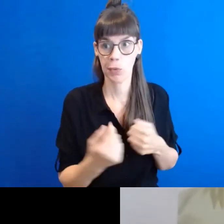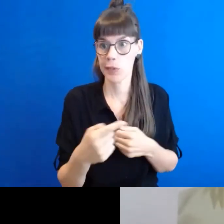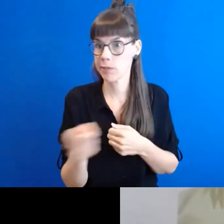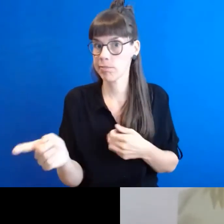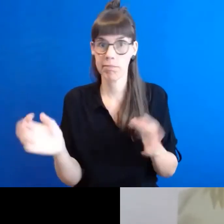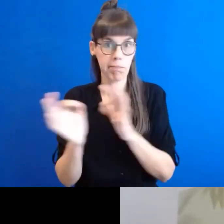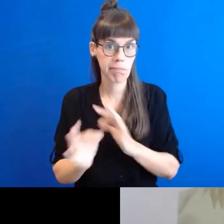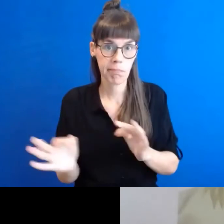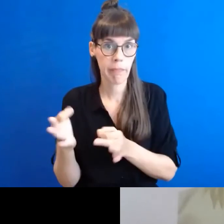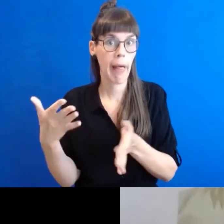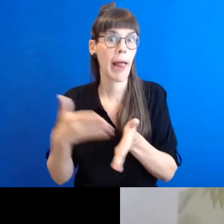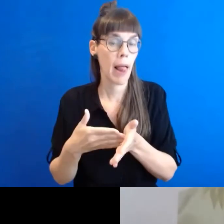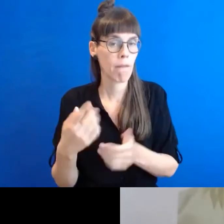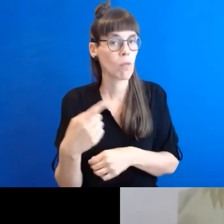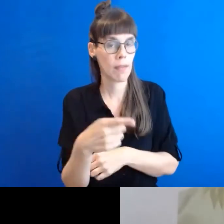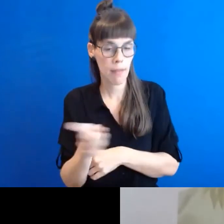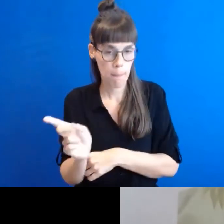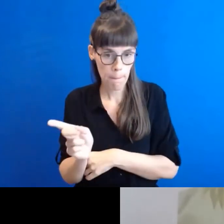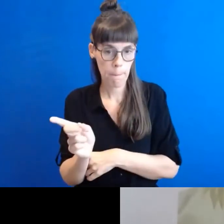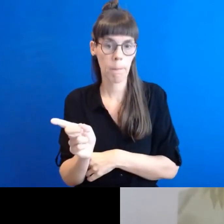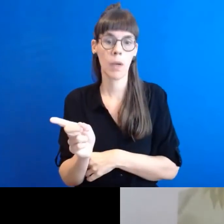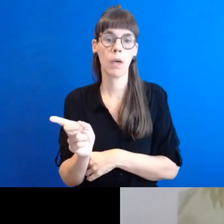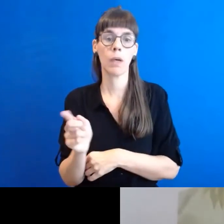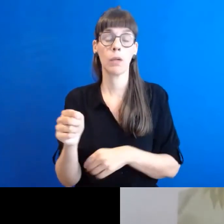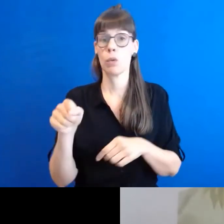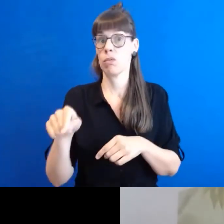ing visits when those were required because access to digital support